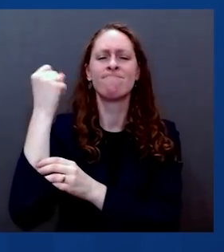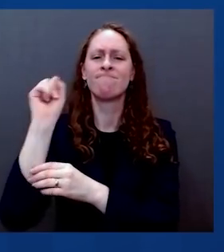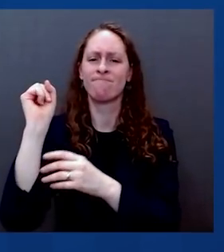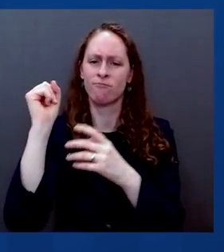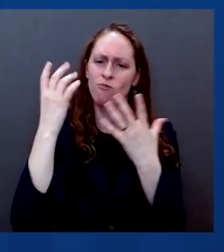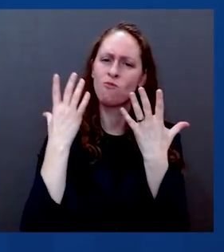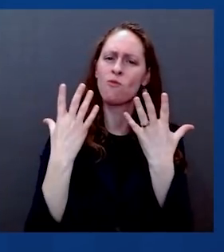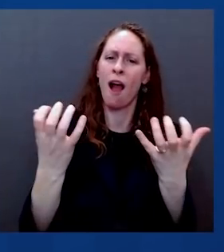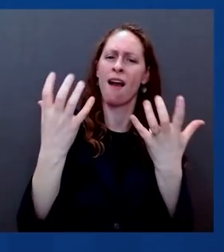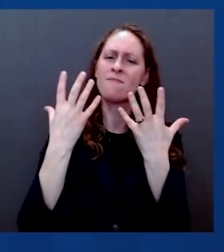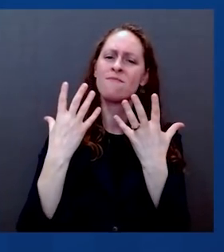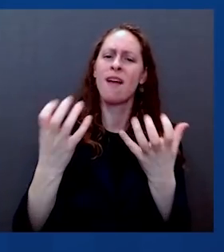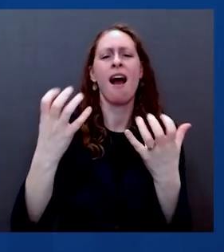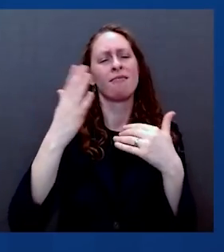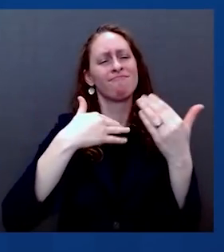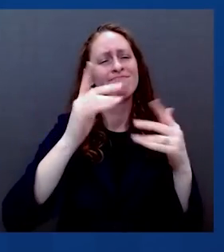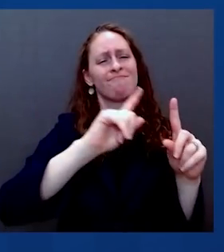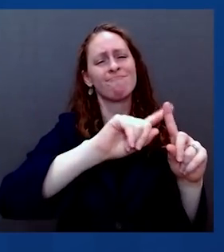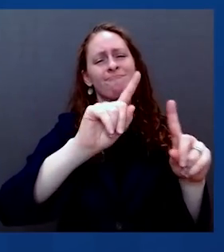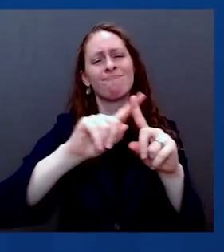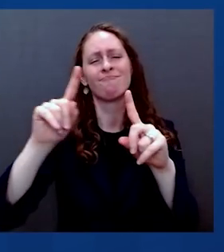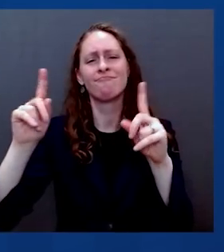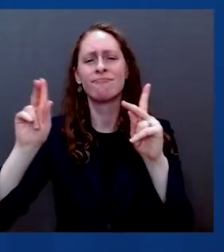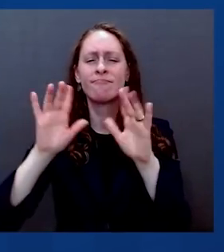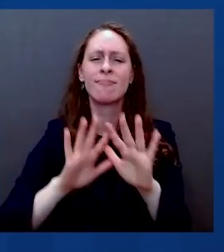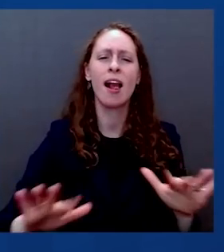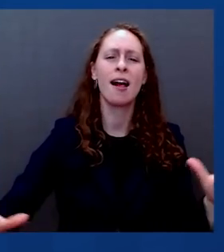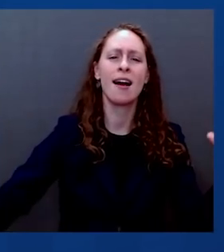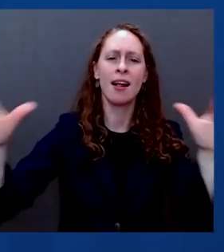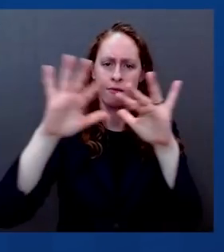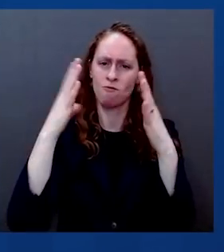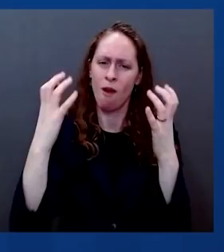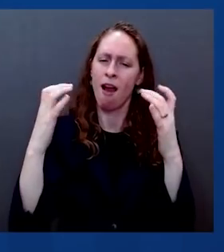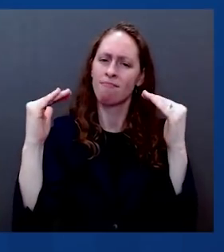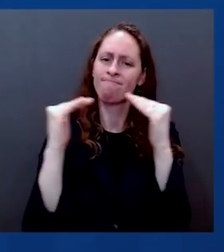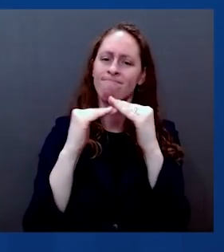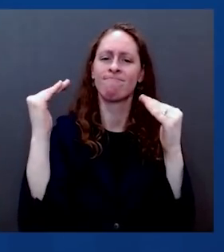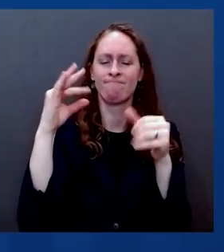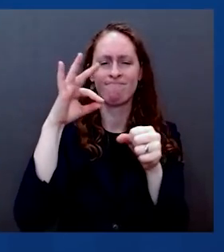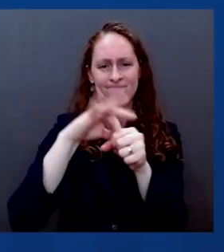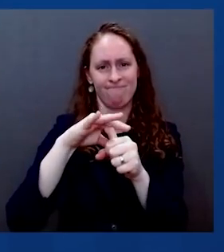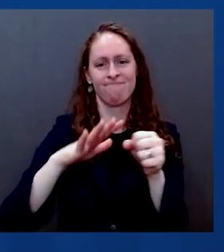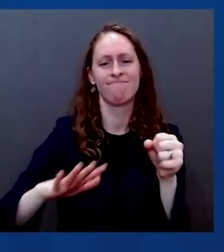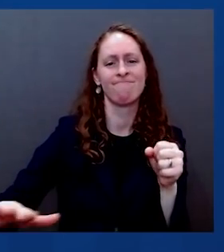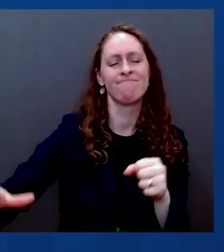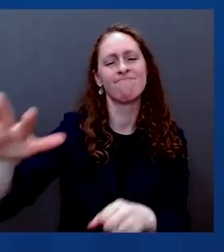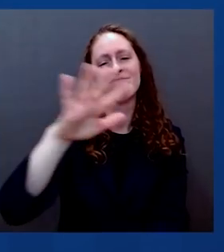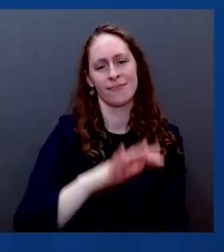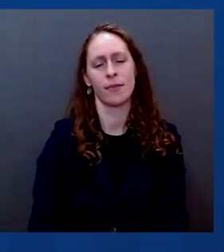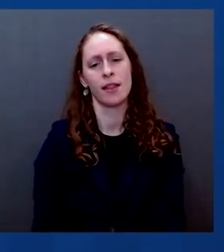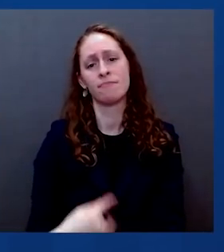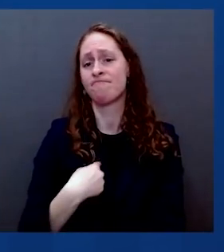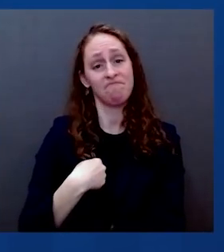I did not live the struggle of Douglass, Tubman, King, Lewis, Goodman, Chaney, and Schwerner,